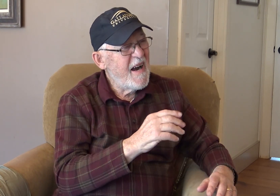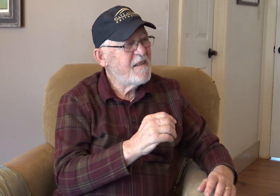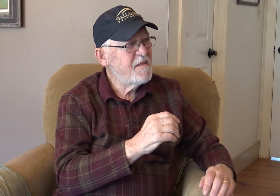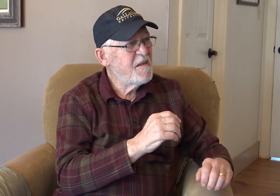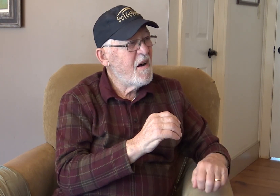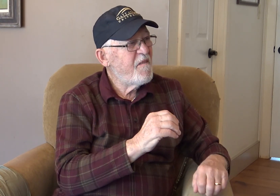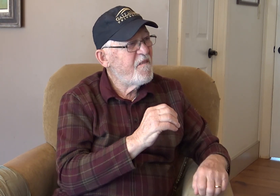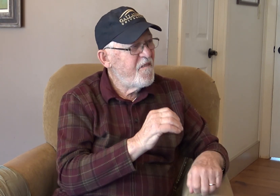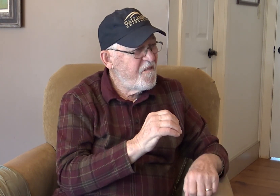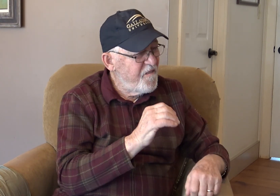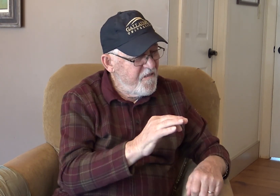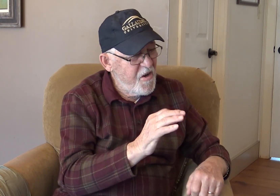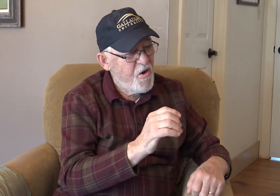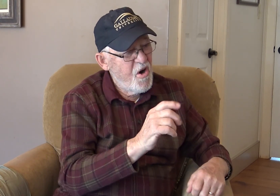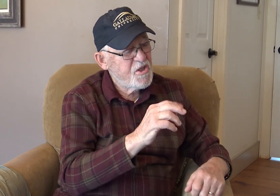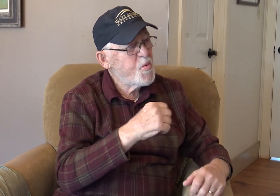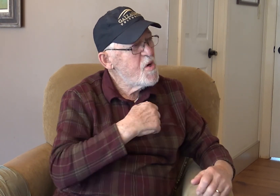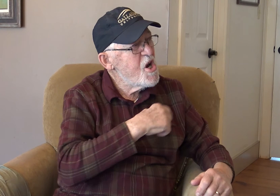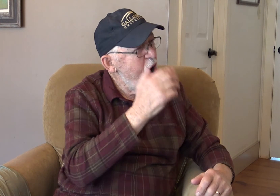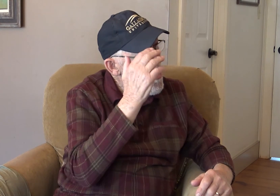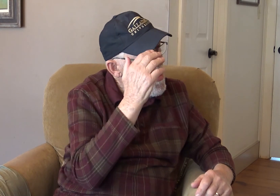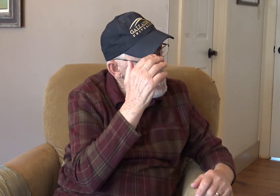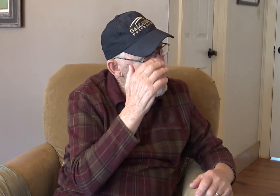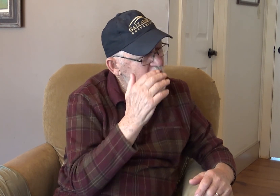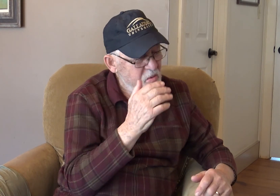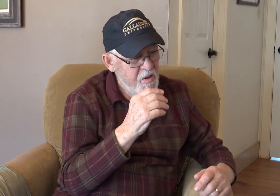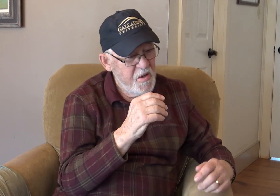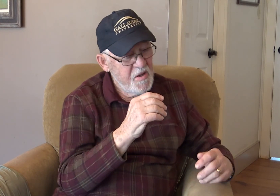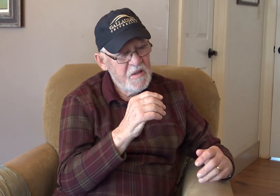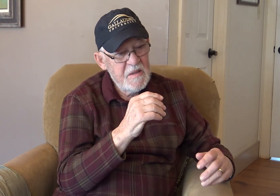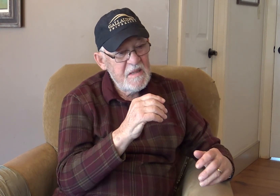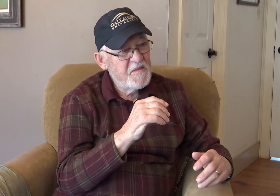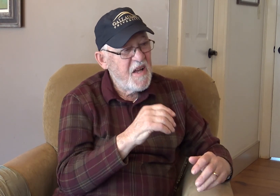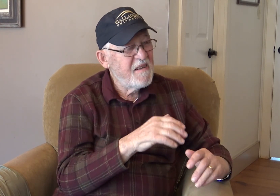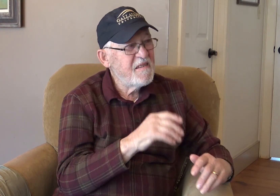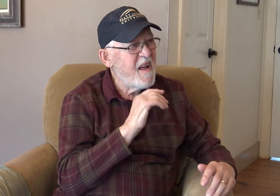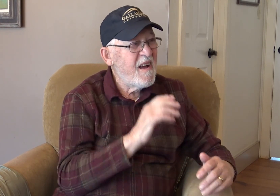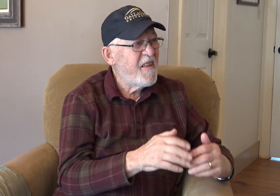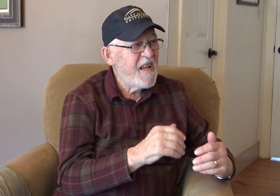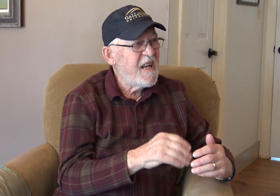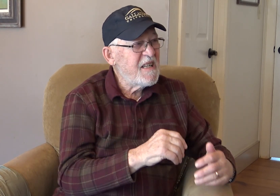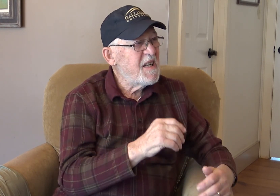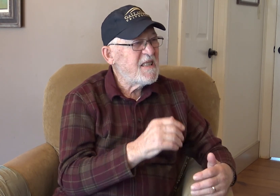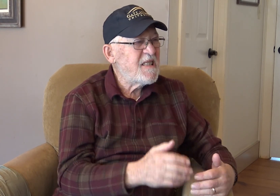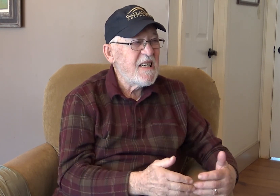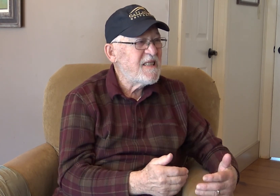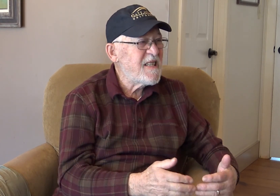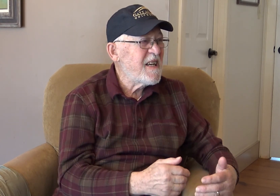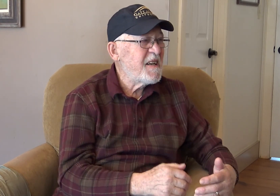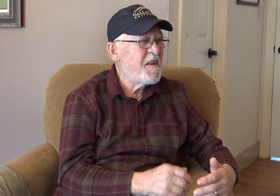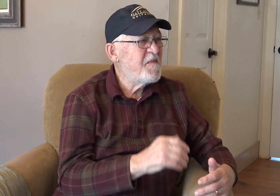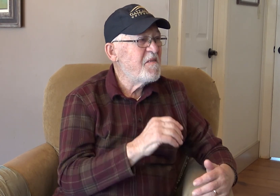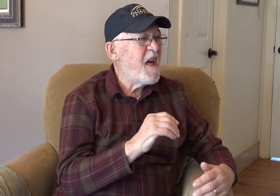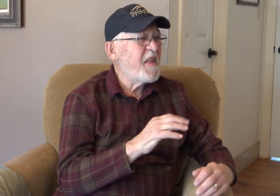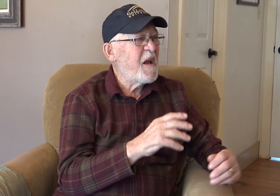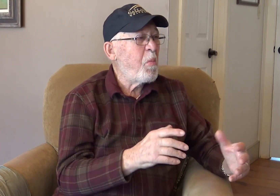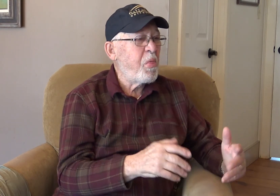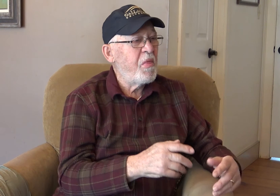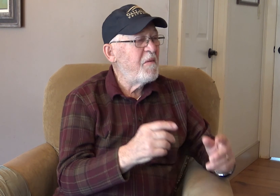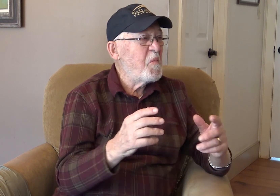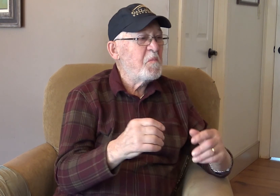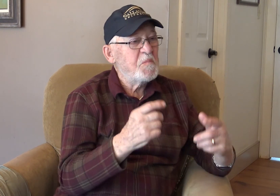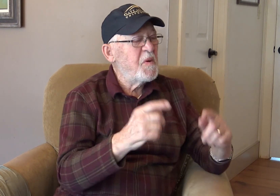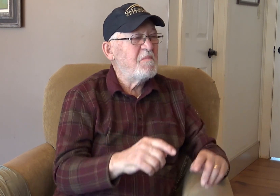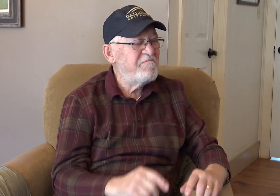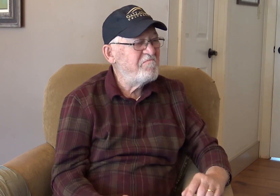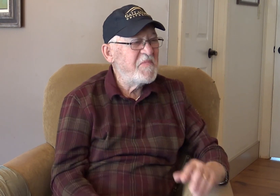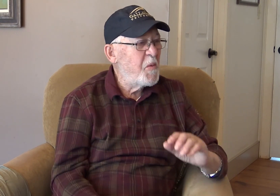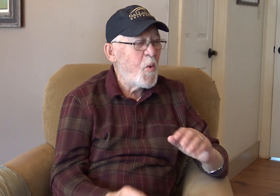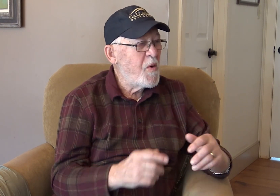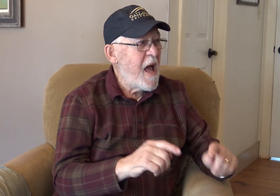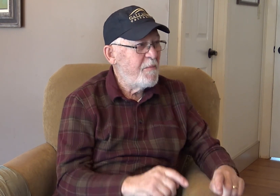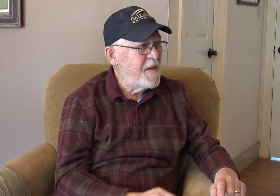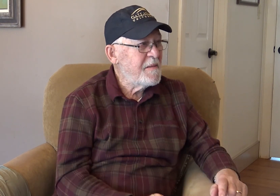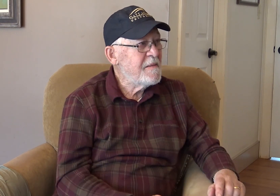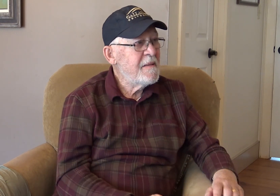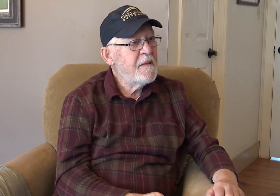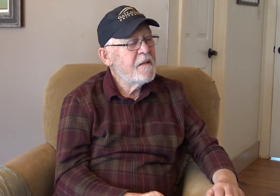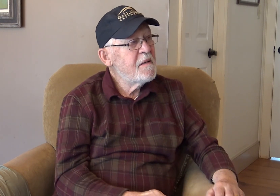Of course, we know it's not easy. [If we don't work,] it won't happen.